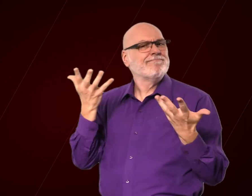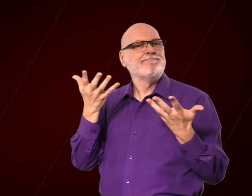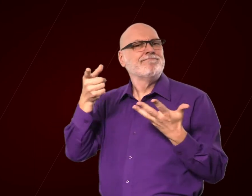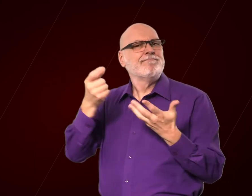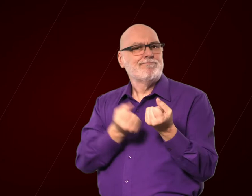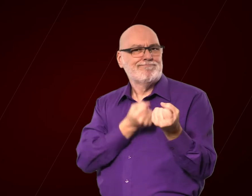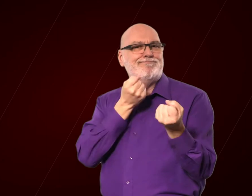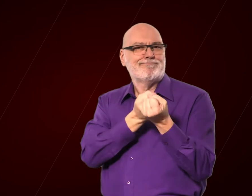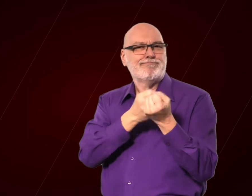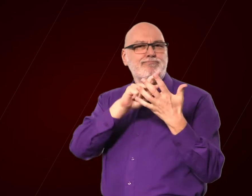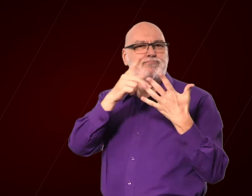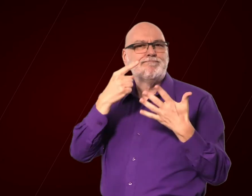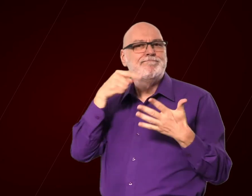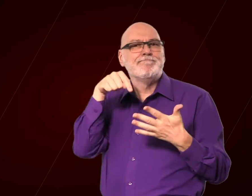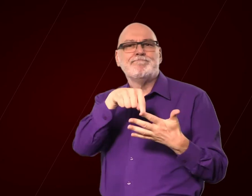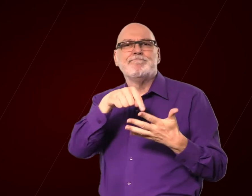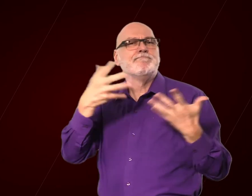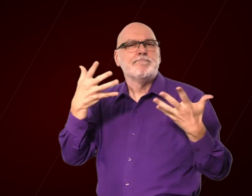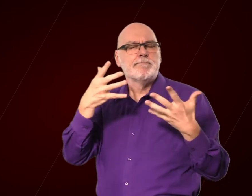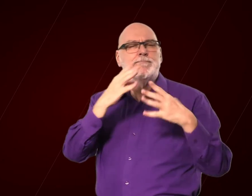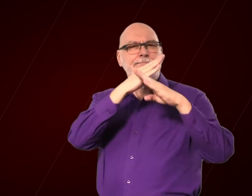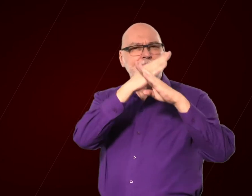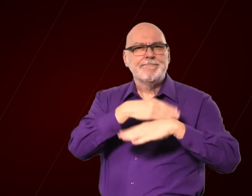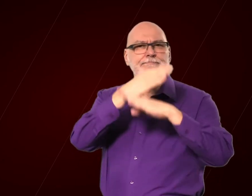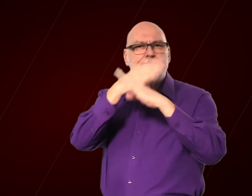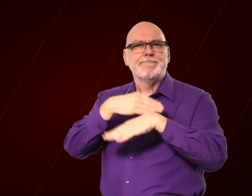to support a project that will address barriers